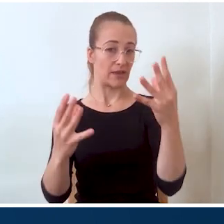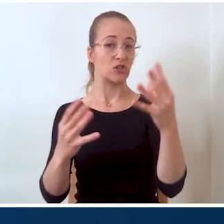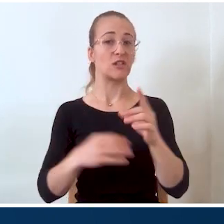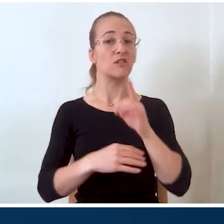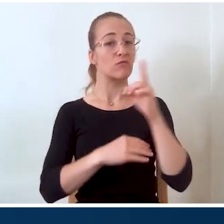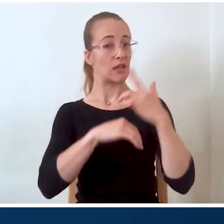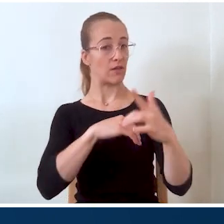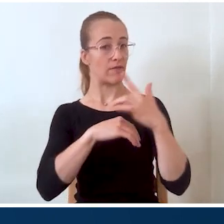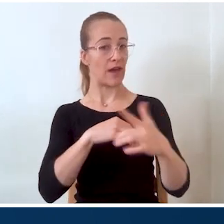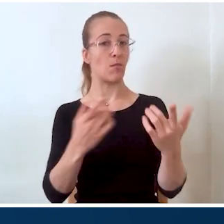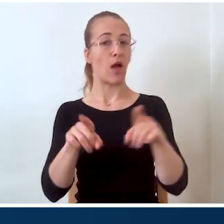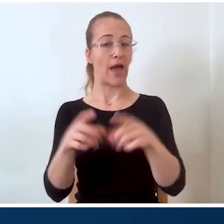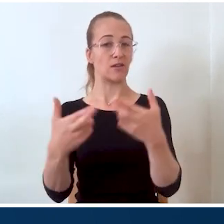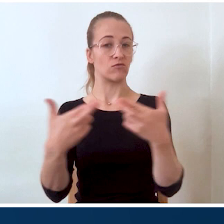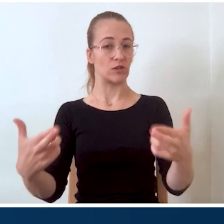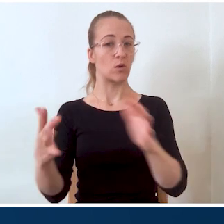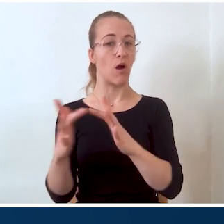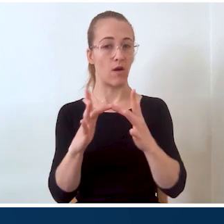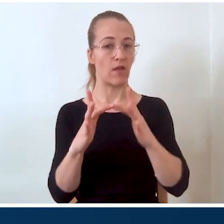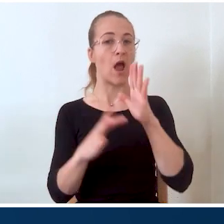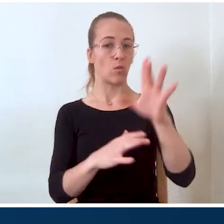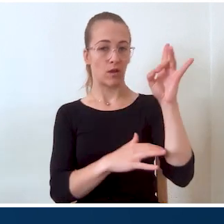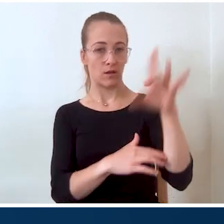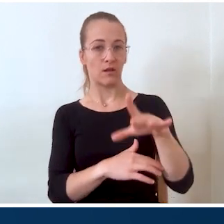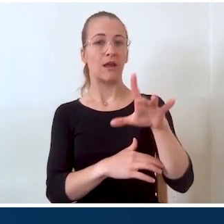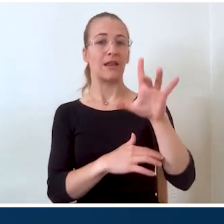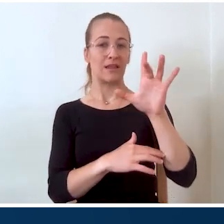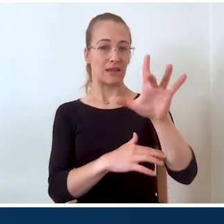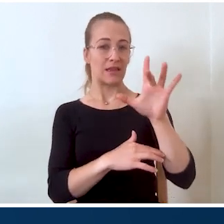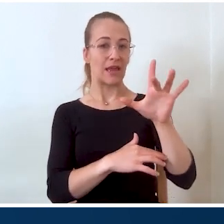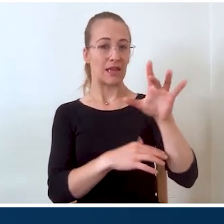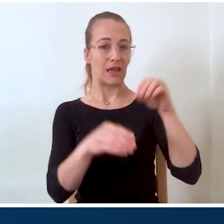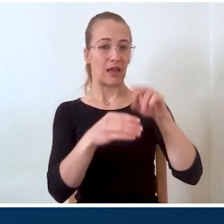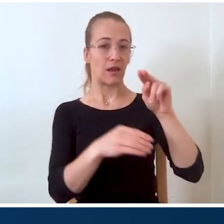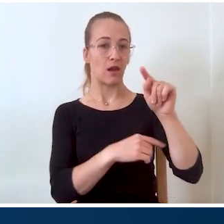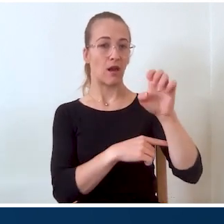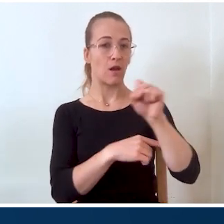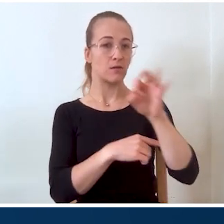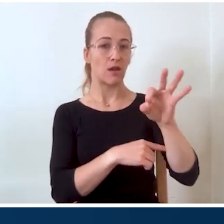available as resources online, and we'll drop the links to those in the notes of the podcast.